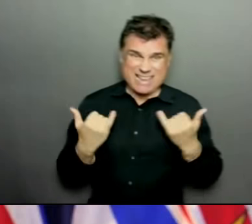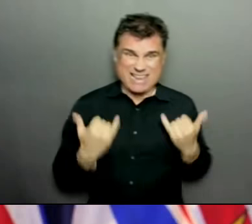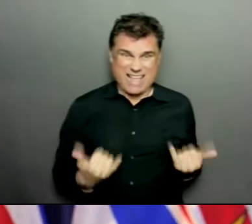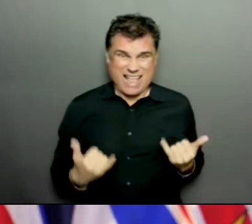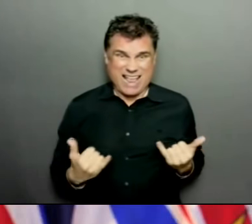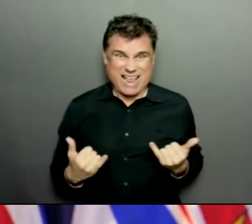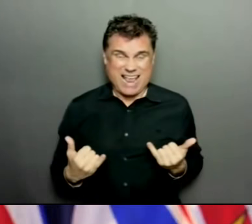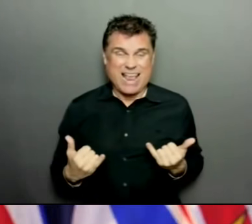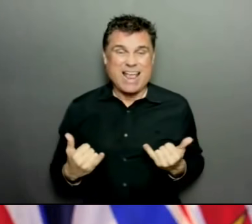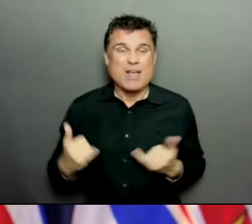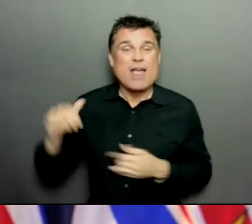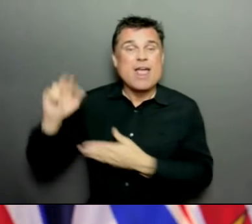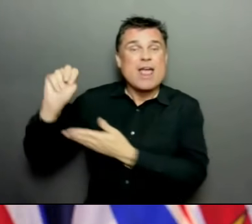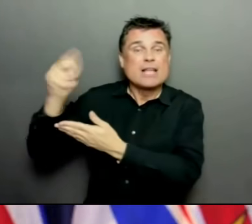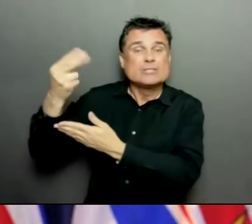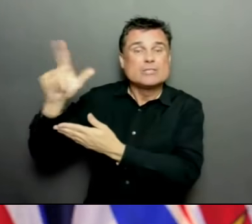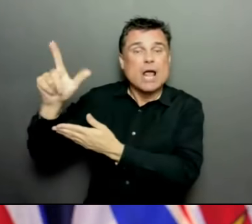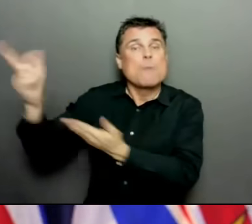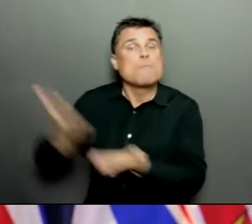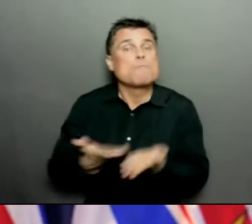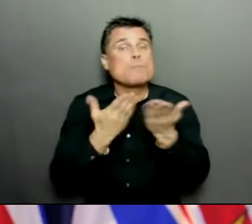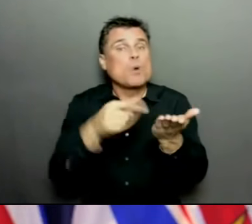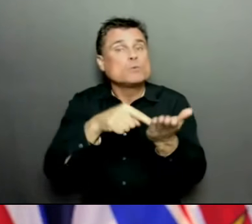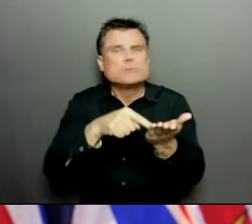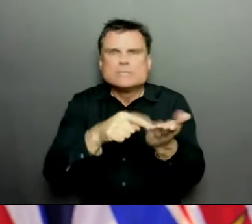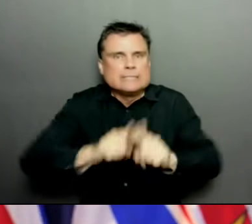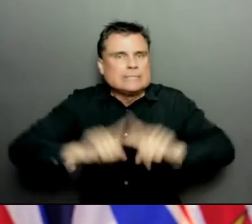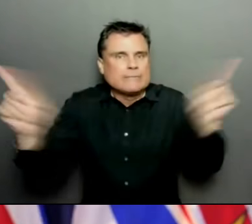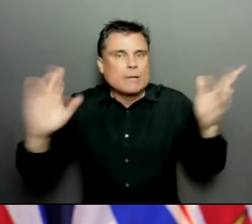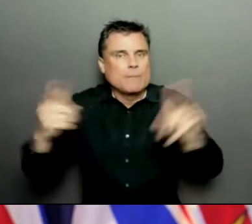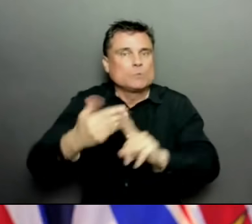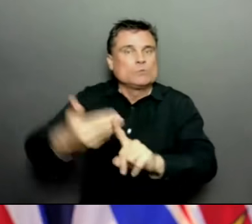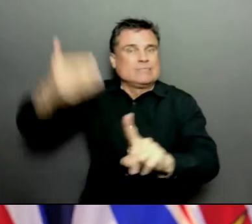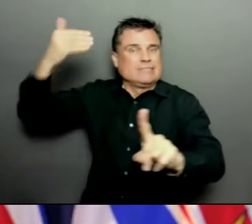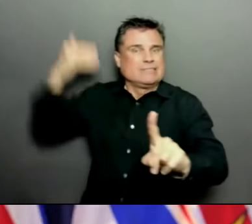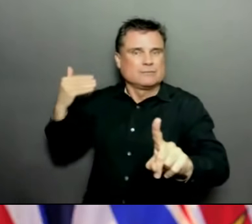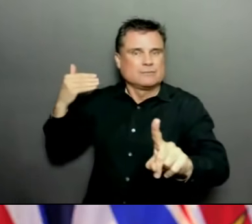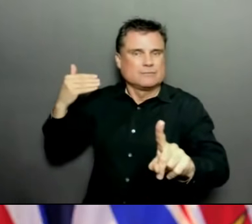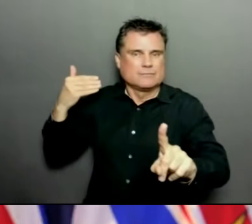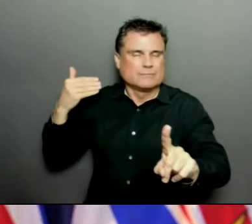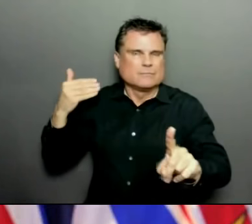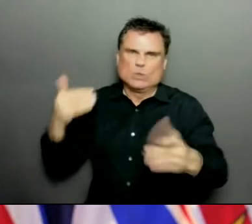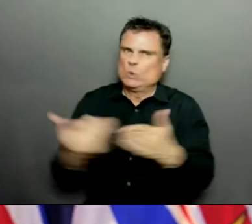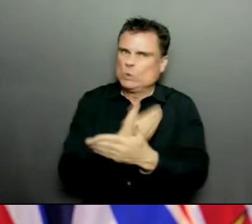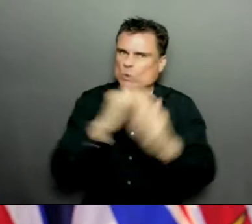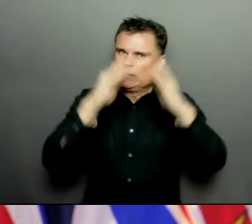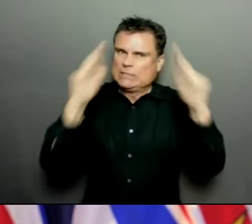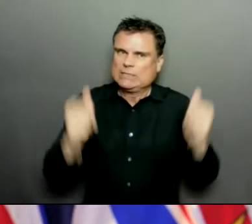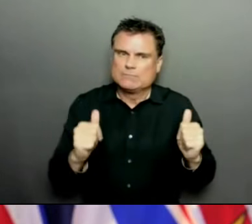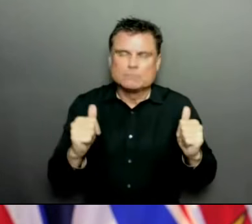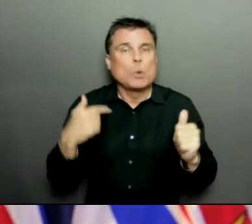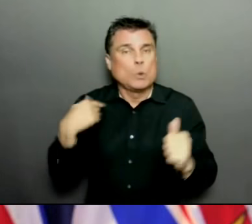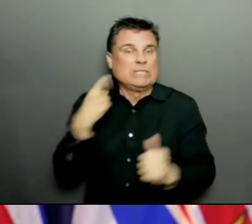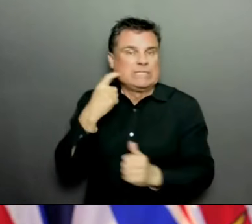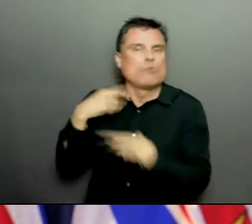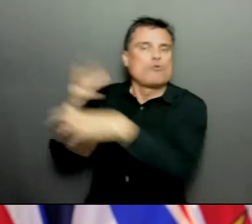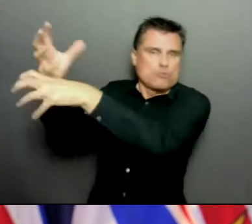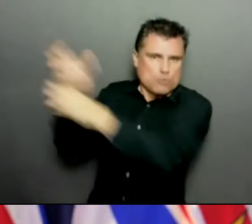on this occasion, in her public health officers across the country are reviewing that, like I said, we have received it